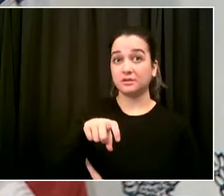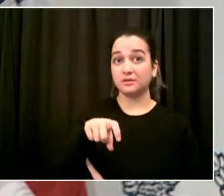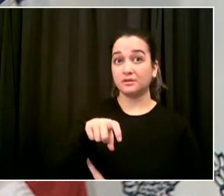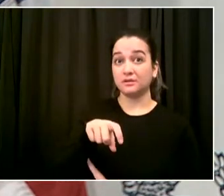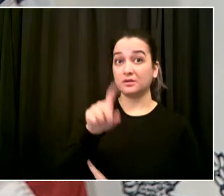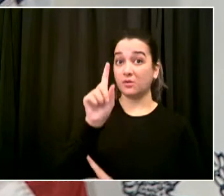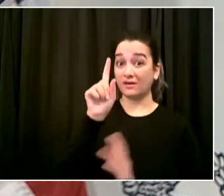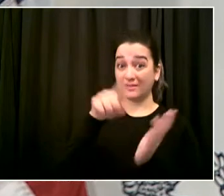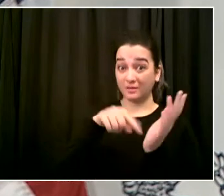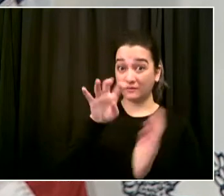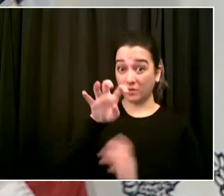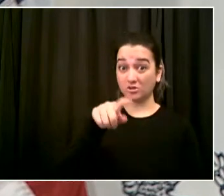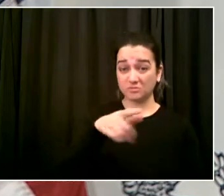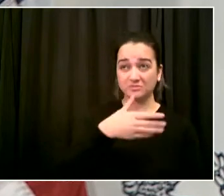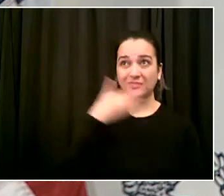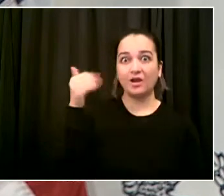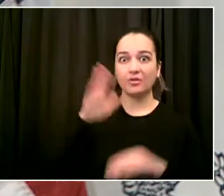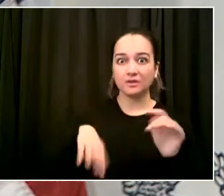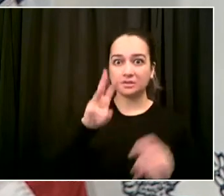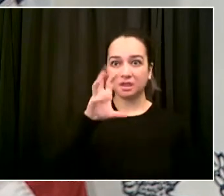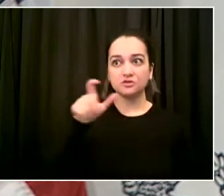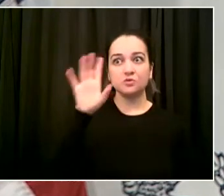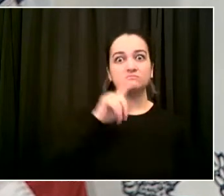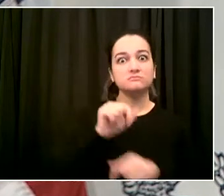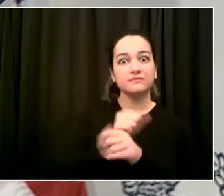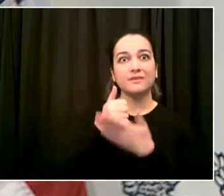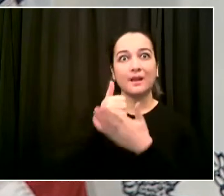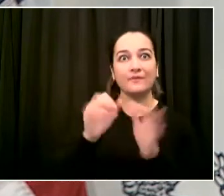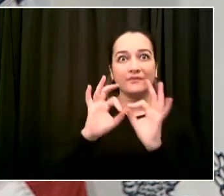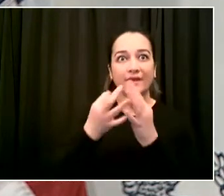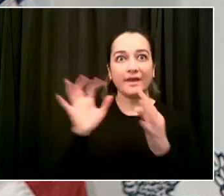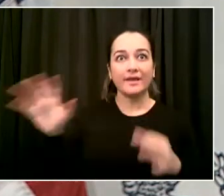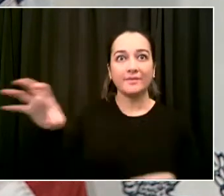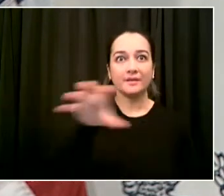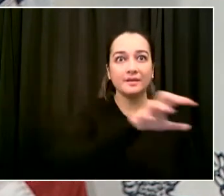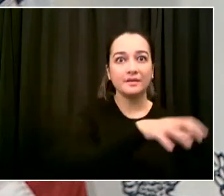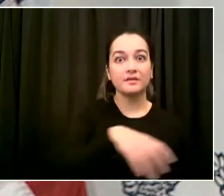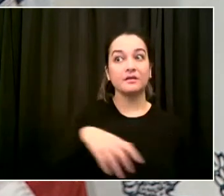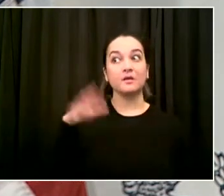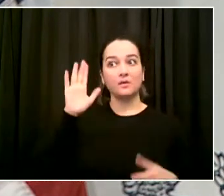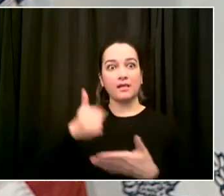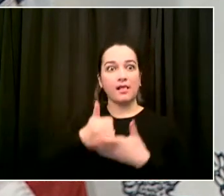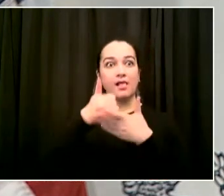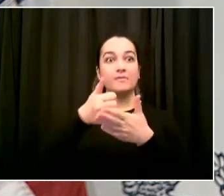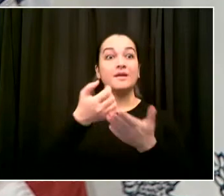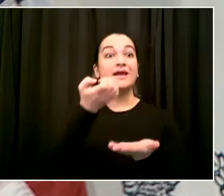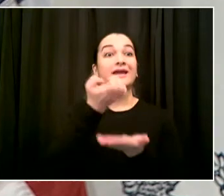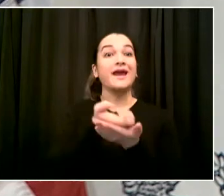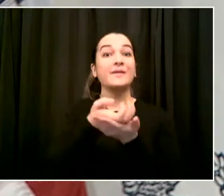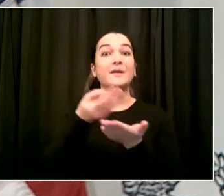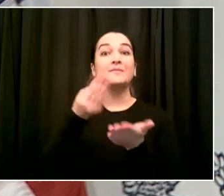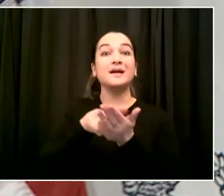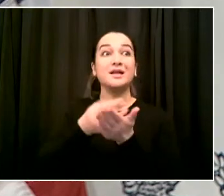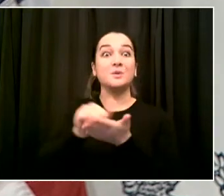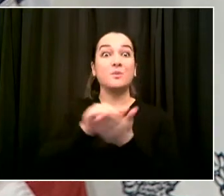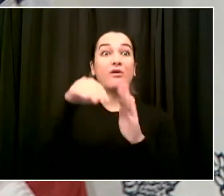NEEDSDS TO BE A PART OF IT BECAUSESE PEOPOP LE ARE STILL HURTING AND THAT MONEY IS GOOD FOR FAMILIES THAT ALSO DOES HELP STIMULATE THE